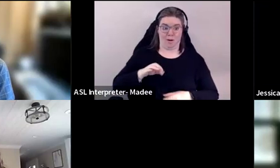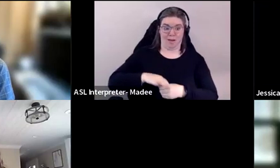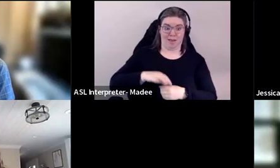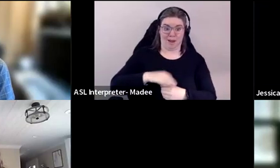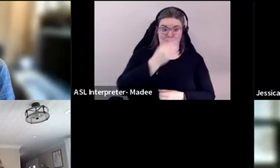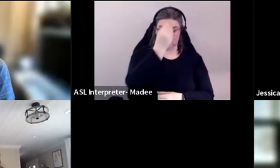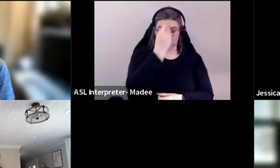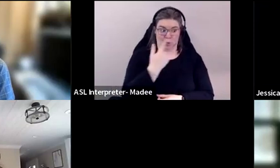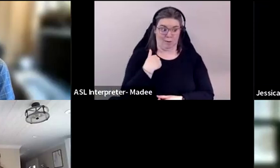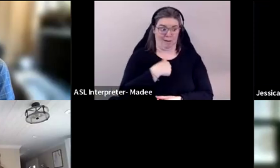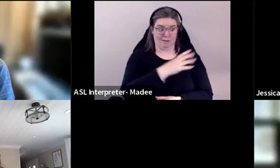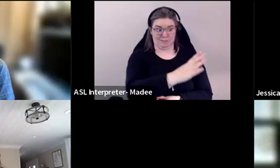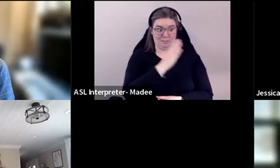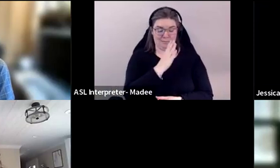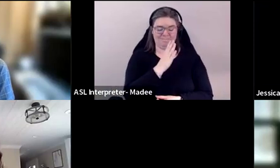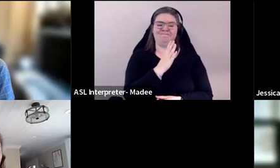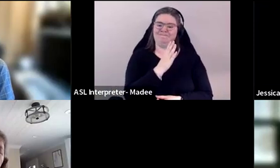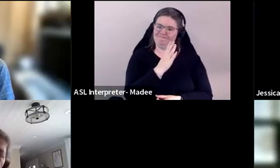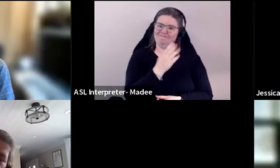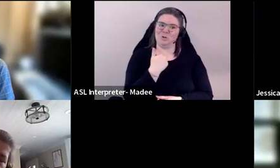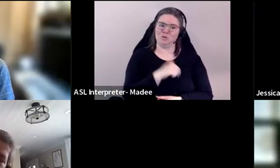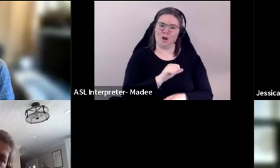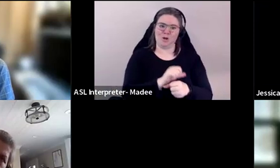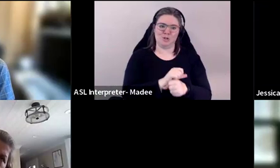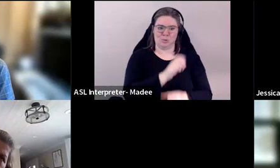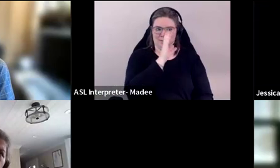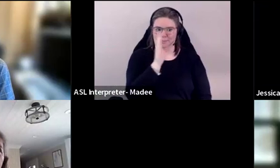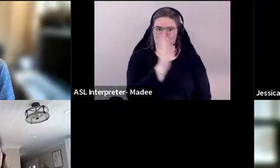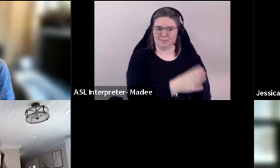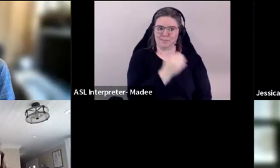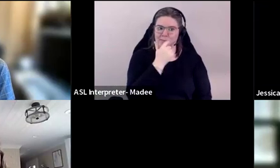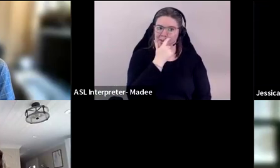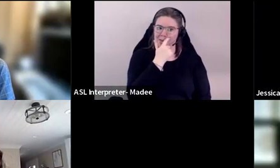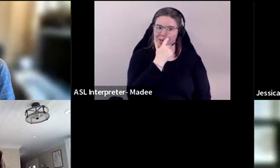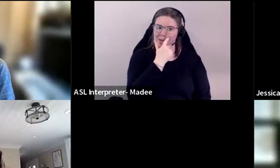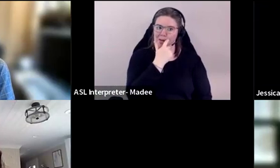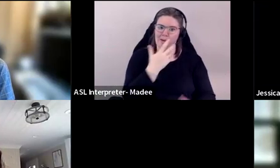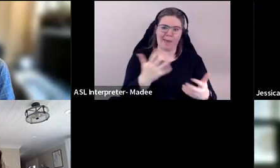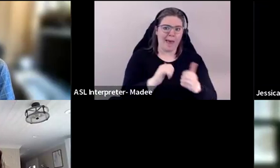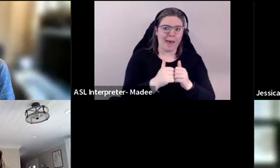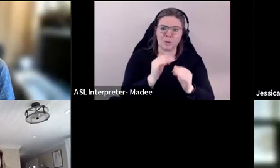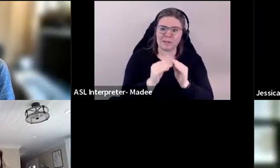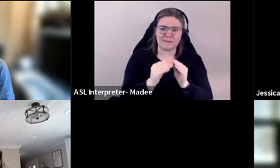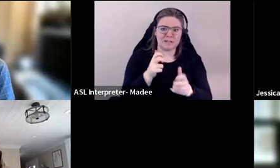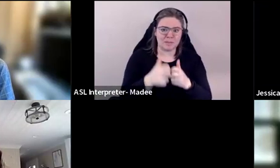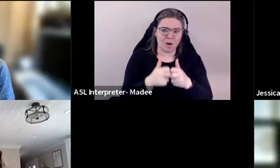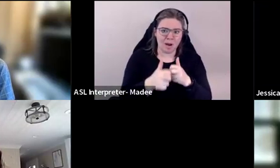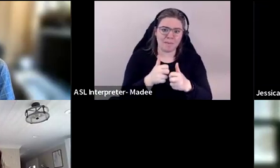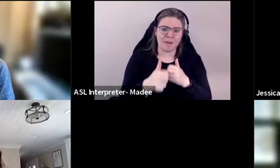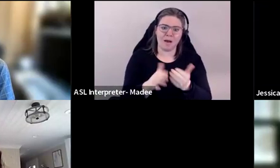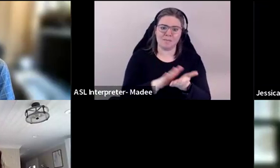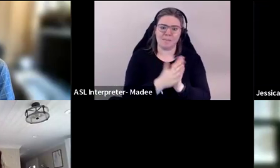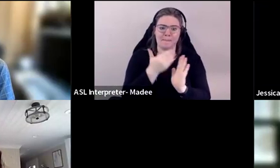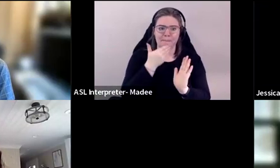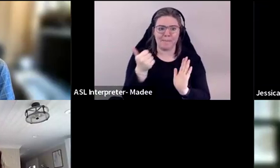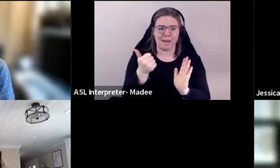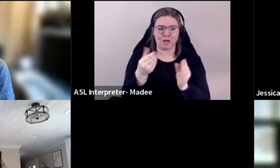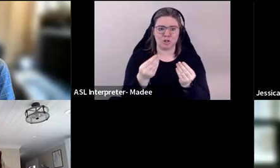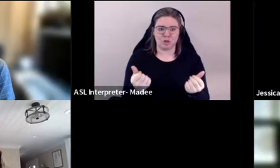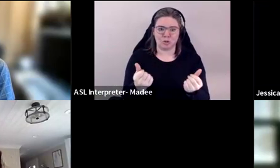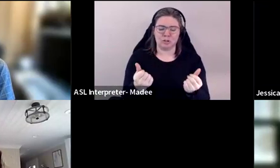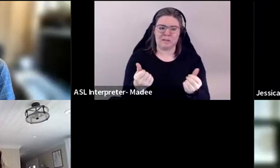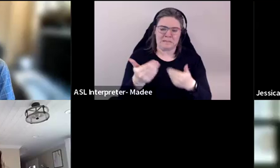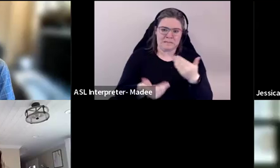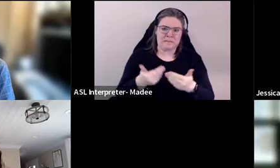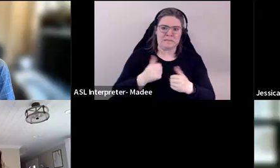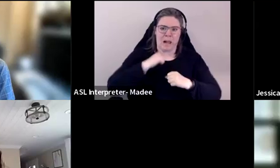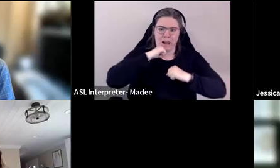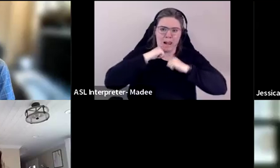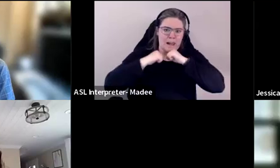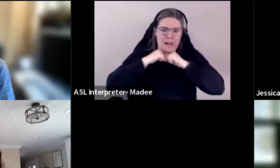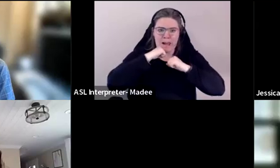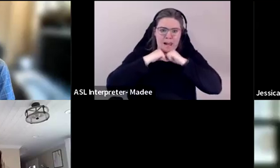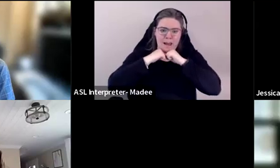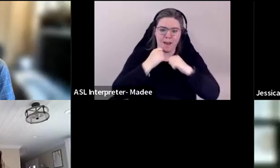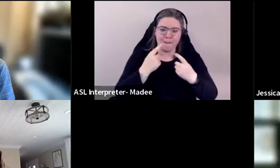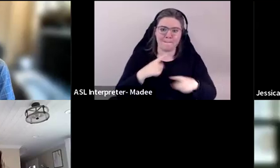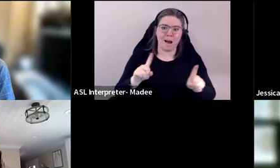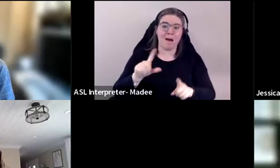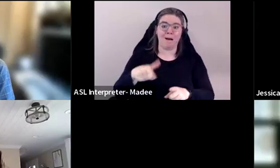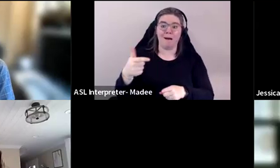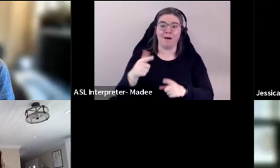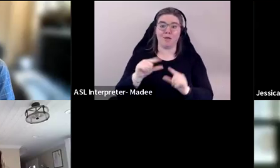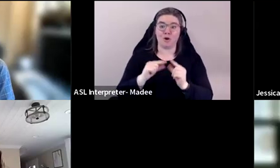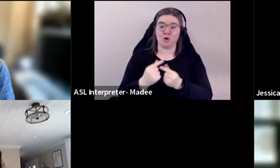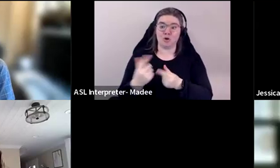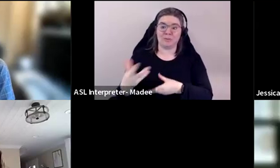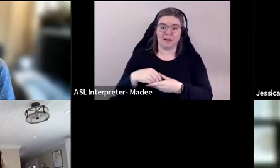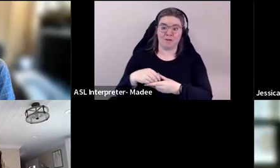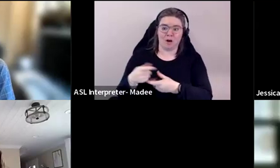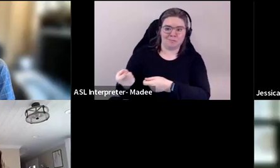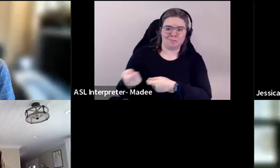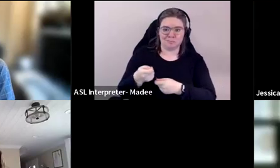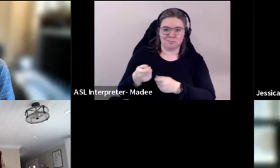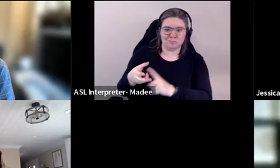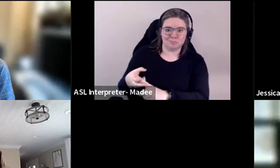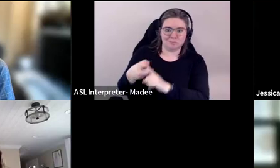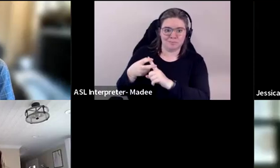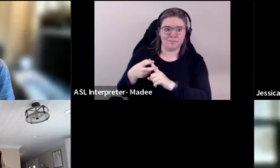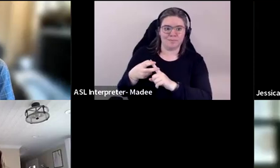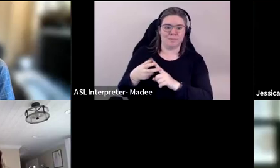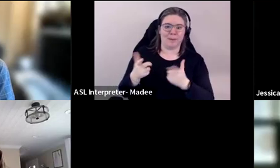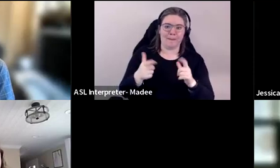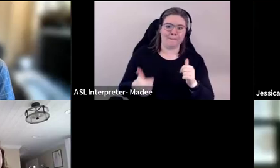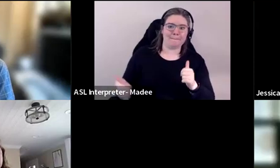Dee Henry they/she Independence Alliance: and we tried to work directly with them to say, How can we, you know, fix this problem and make this a better solution. It wasn't until we got other groups involved. Maybe you know other groups that have bigger standing in the voting world.